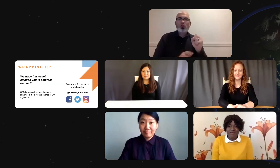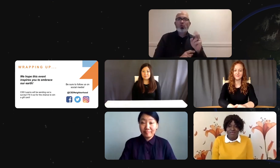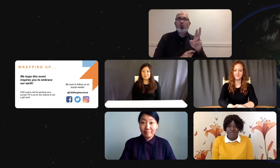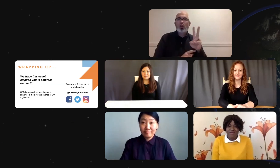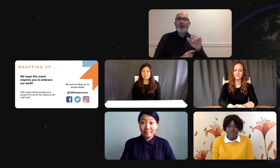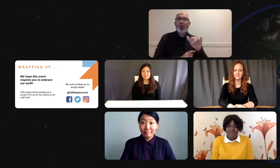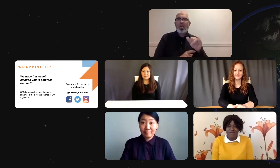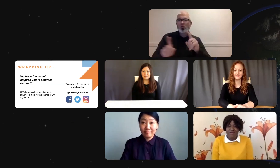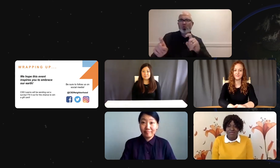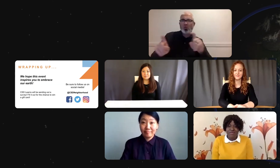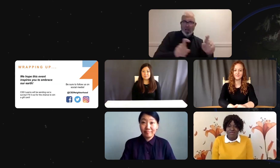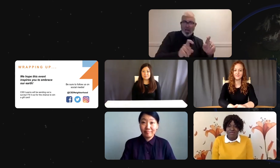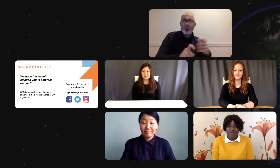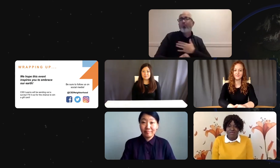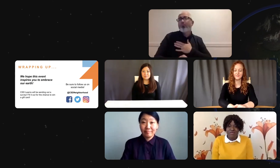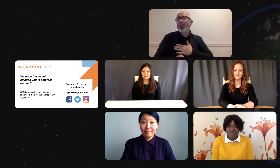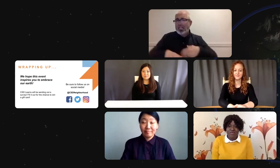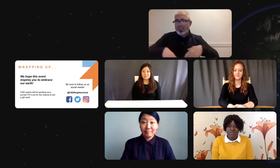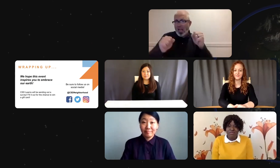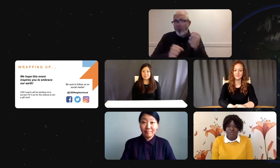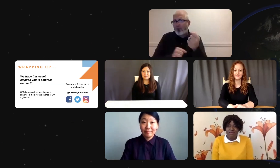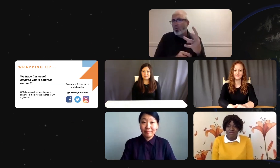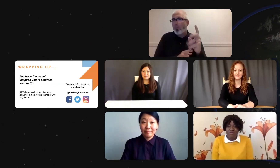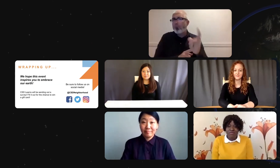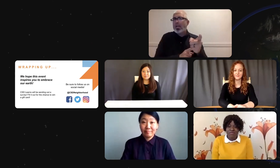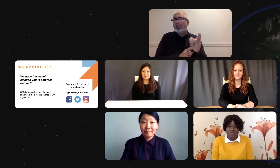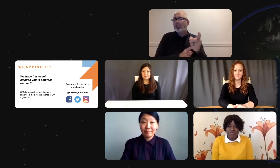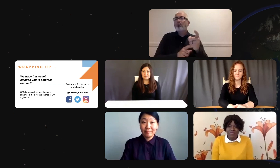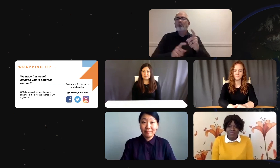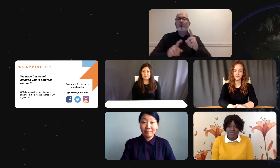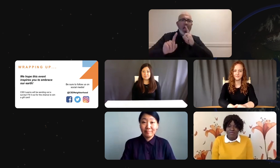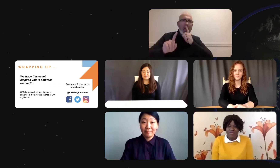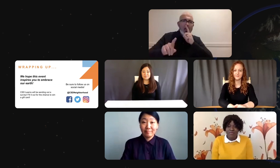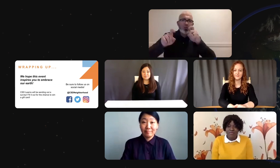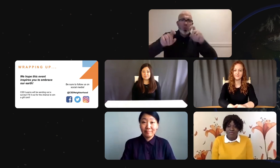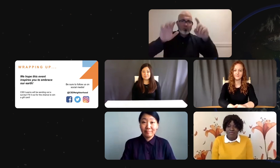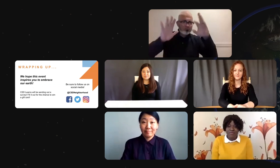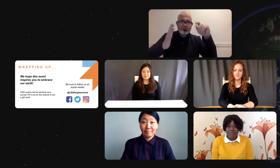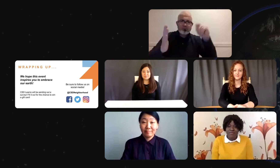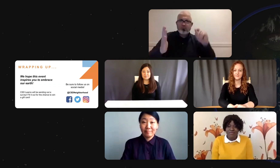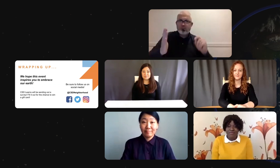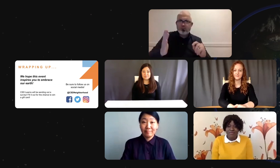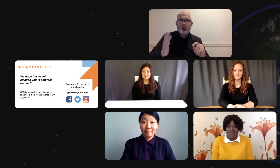CSD Learns will also send out a survey after the webinar.